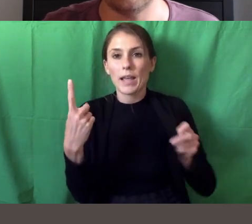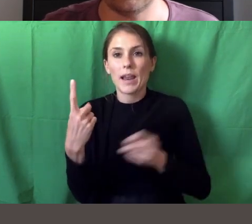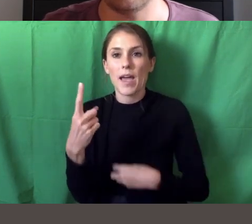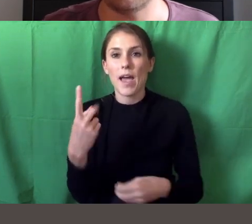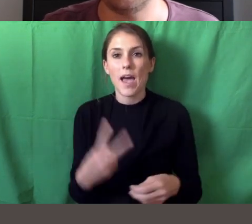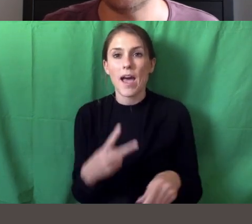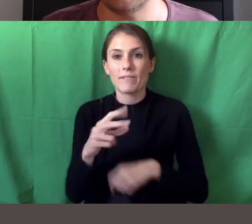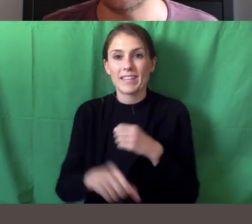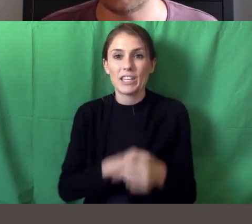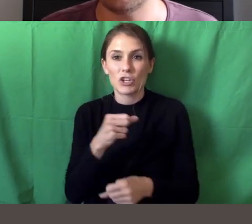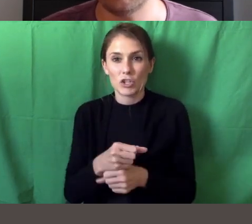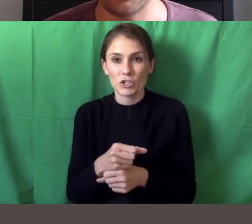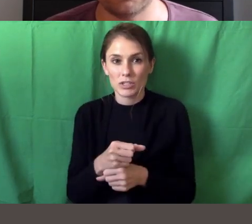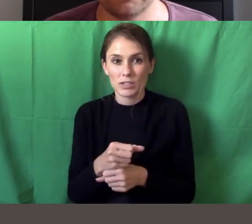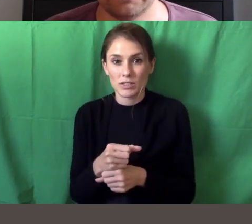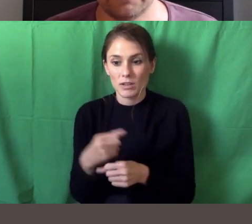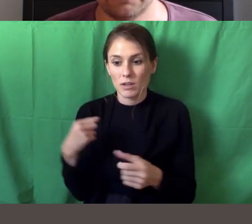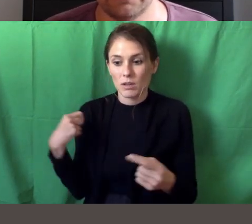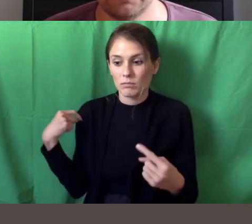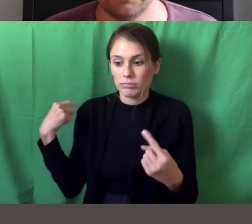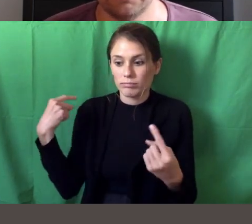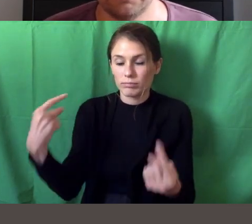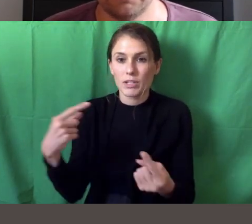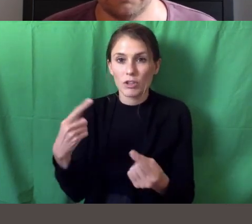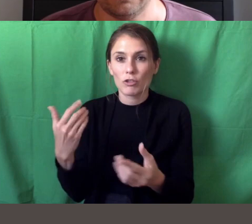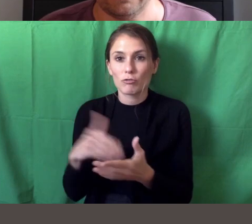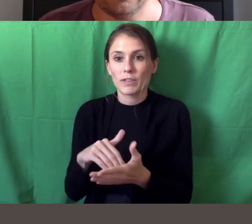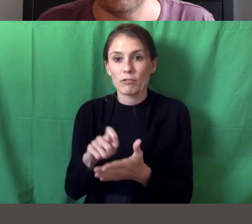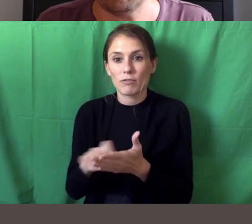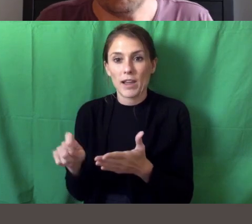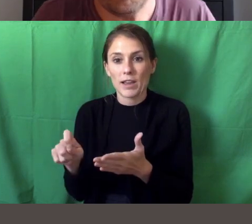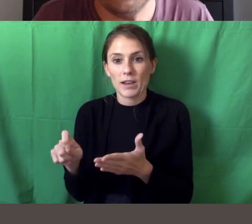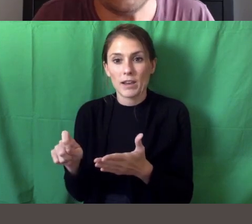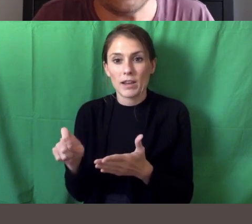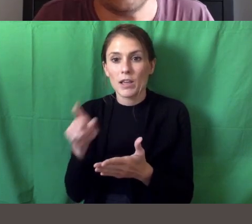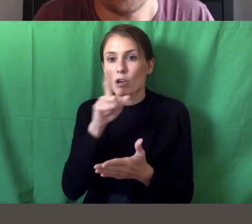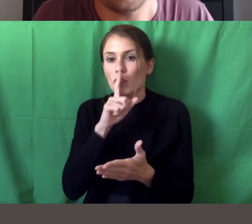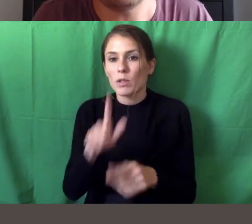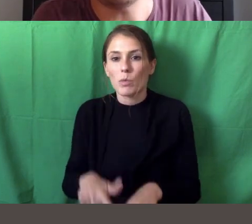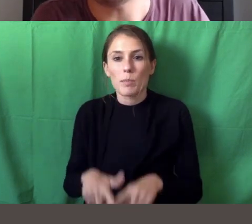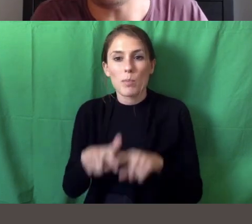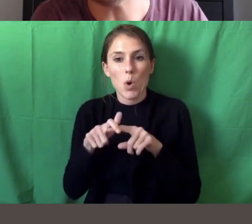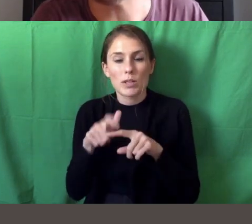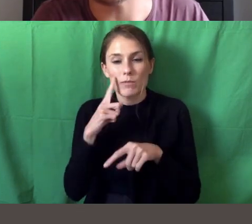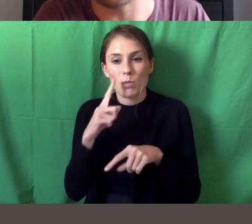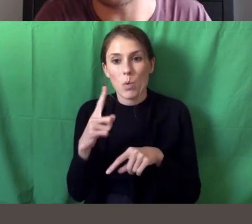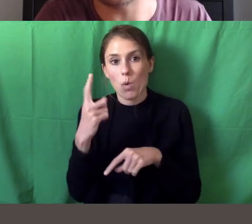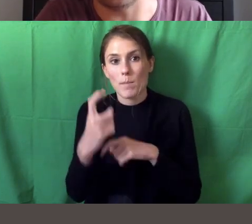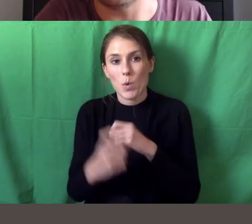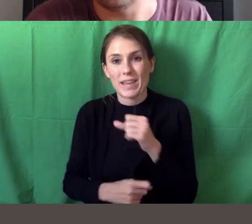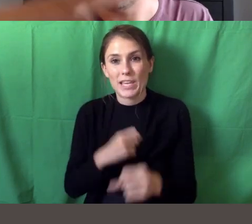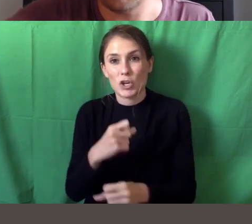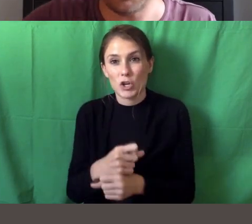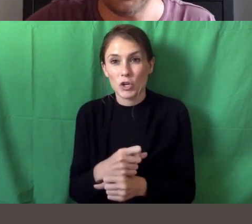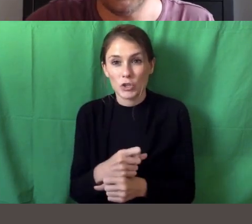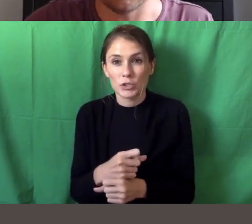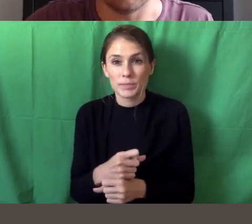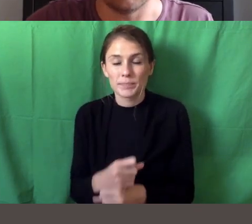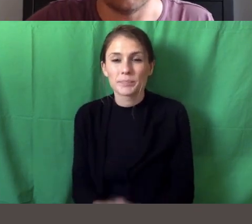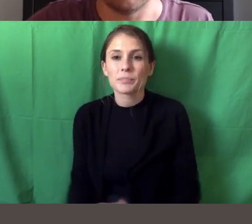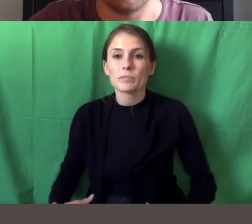again, we are one and a half year into the rewrite. And basically we paused the rewrite